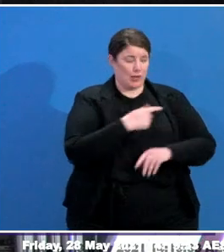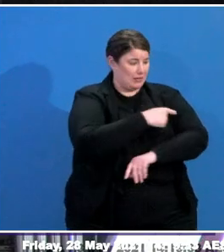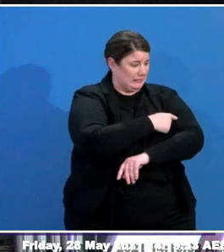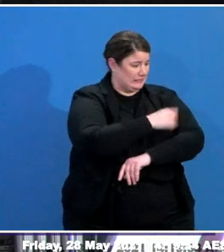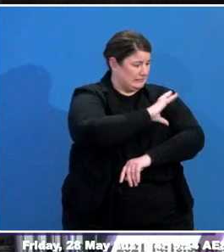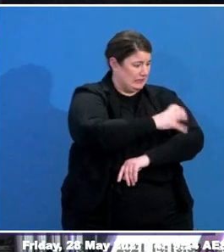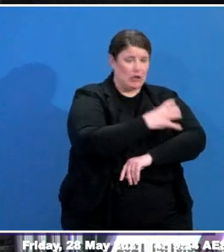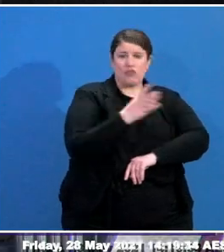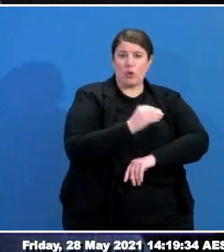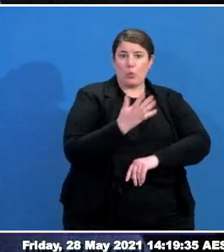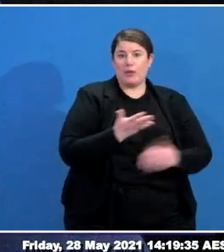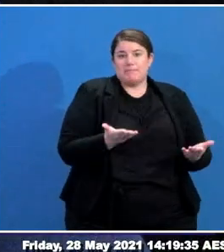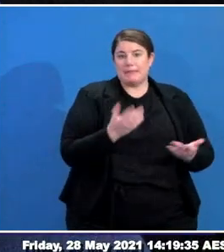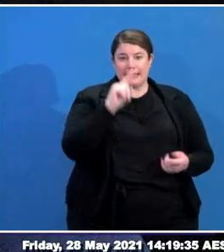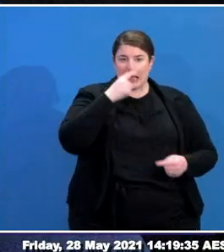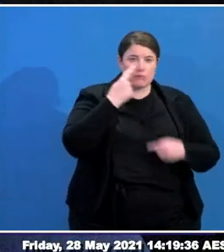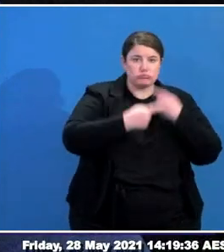That is your understanding, isn't it? Yes.